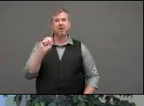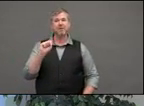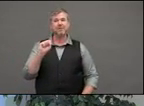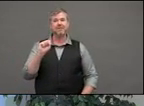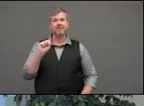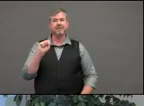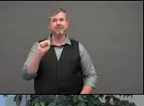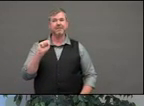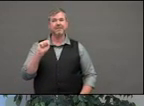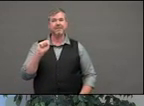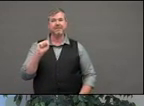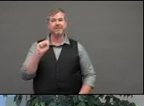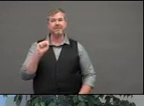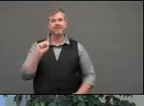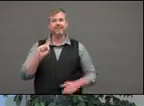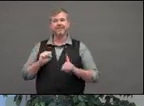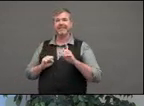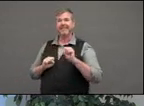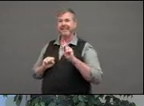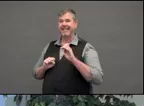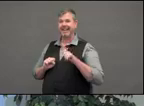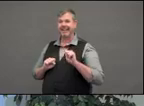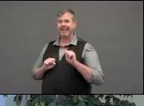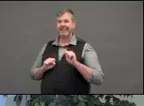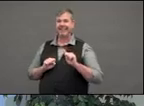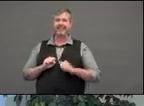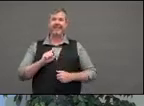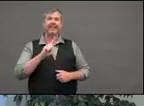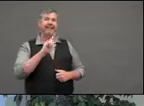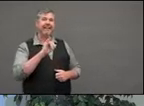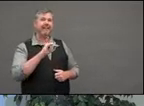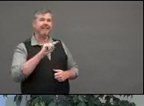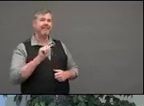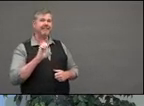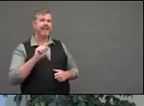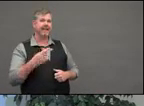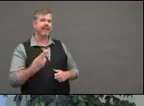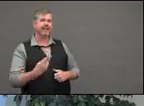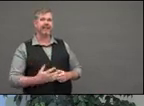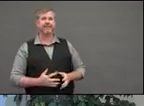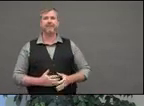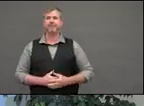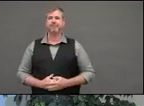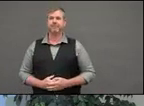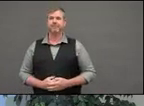Daniela Margarito: My name is daniela Lizeth Mata: My name is lizeth and today our focus is living through